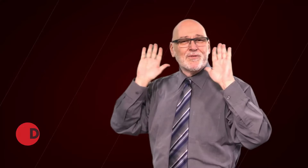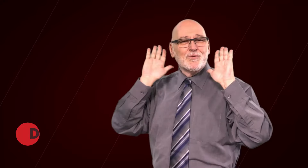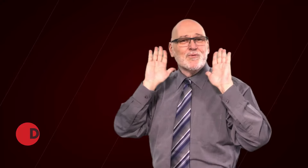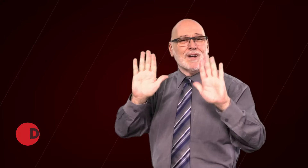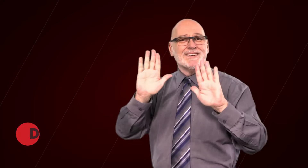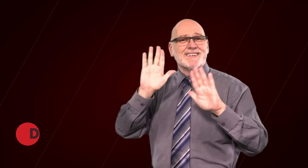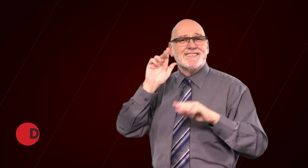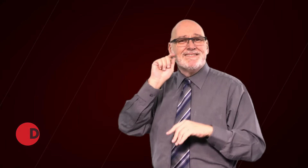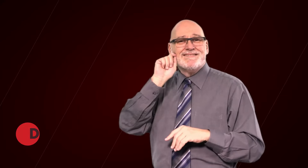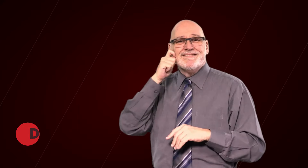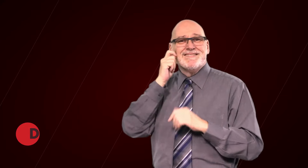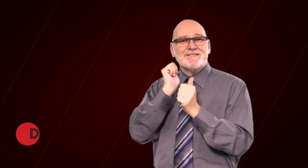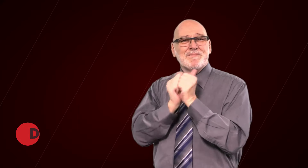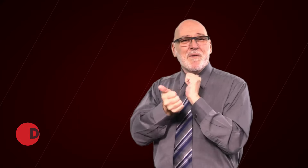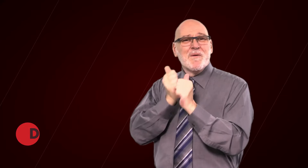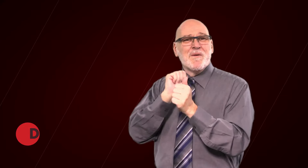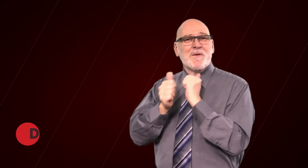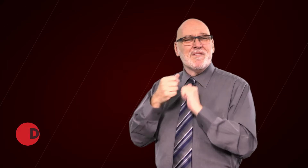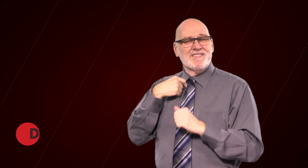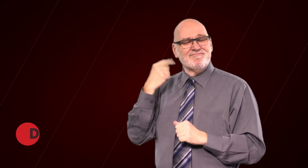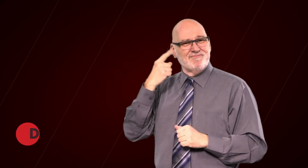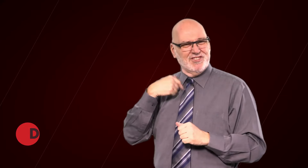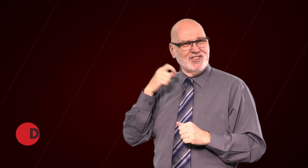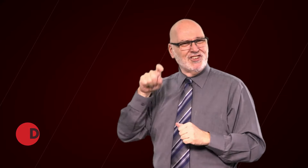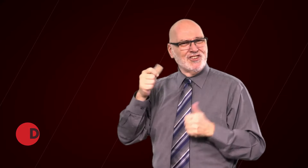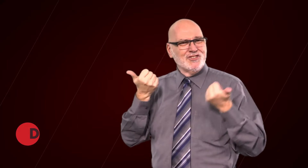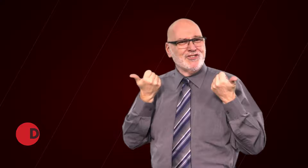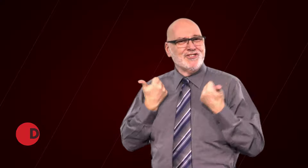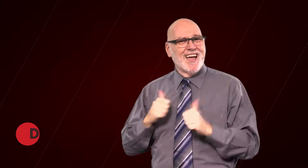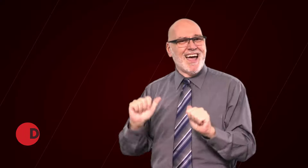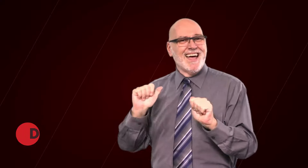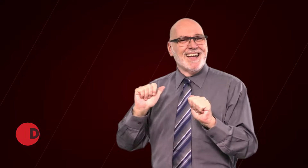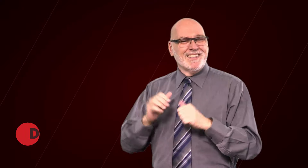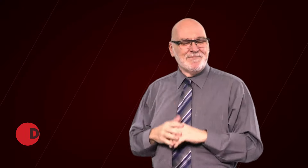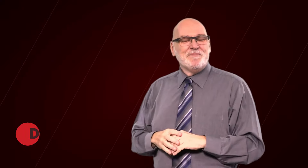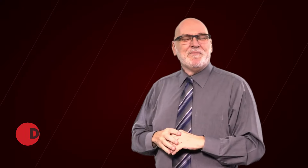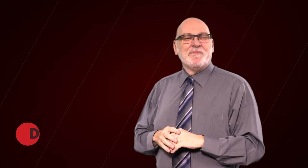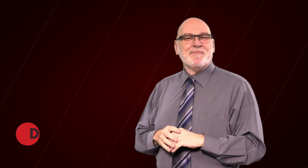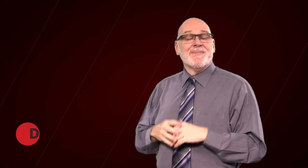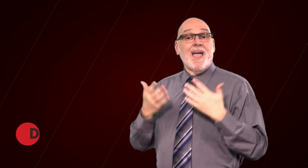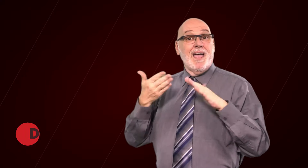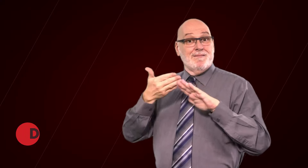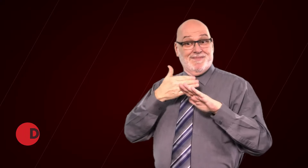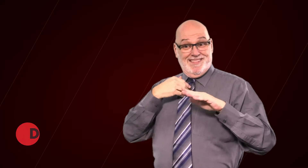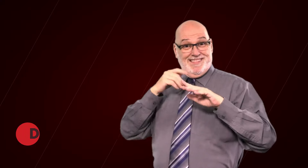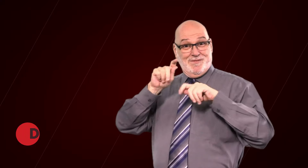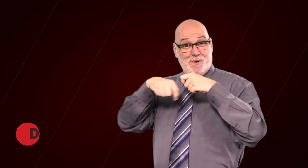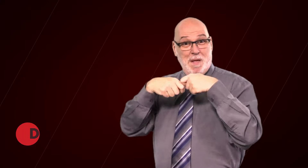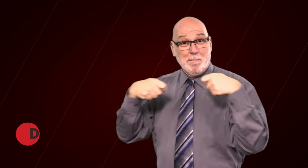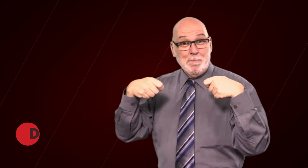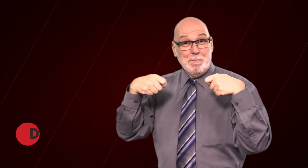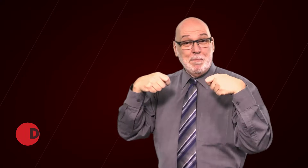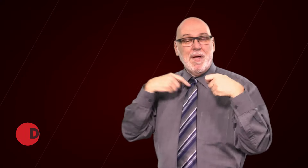[Anselmo]: This is a great sport. I wonder if I should try it. Before I close,